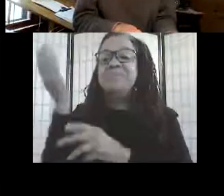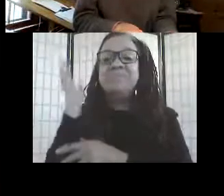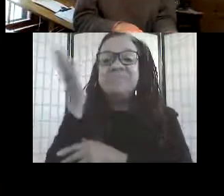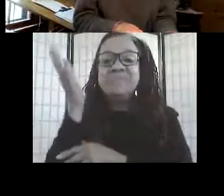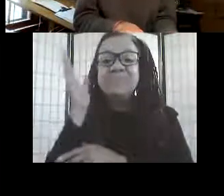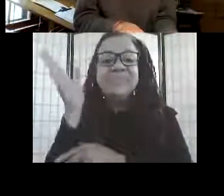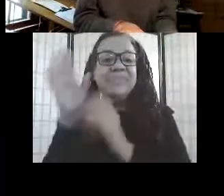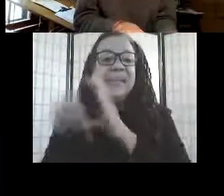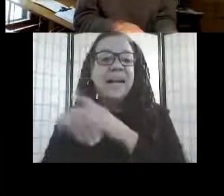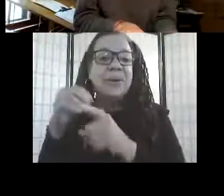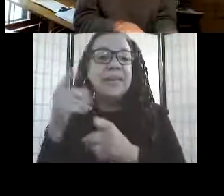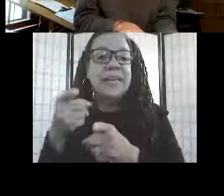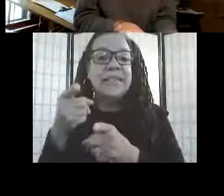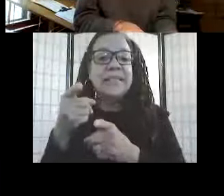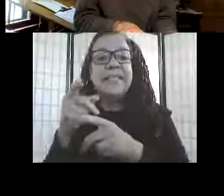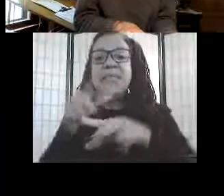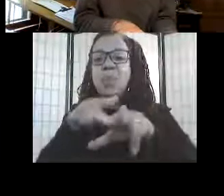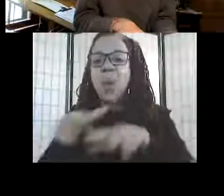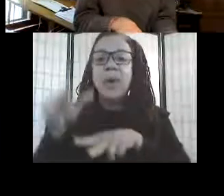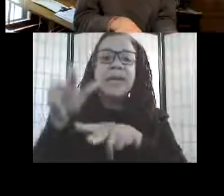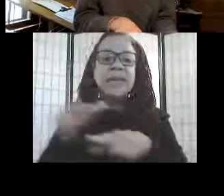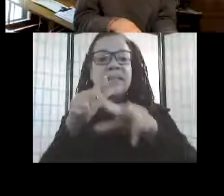look at this, here's Freeman Colby walking along, he's got nice long legs, he's